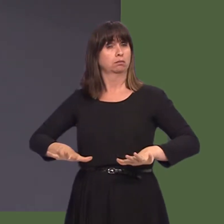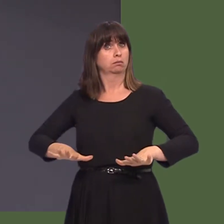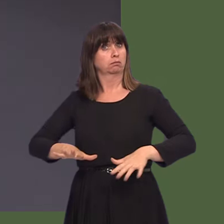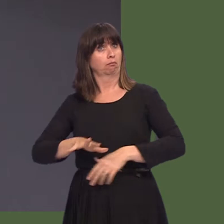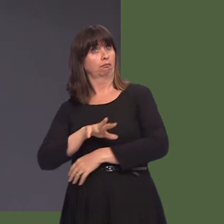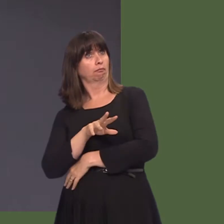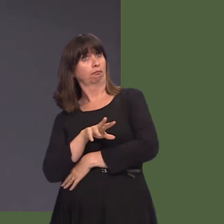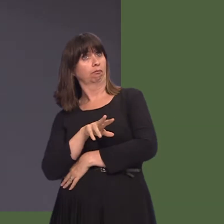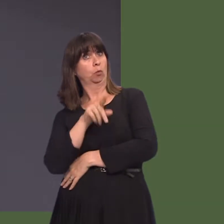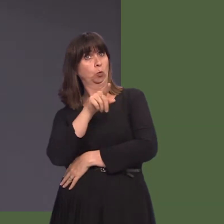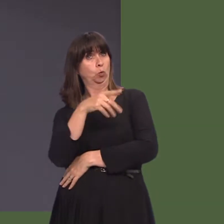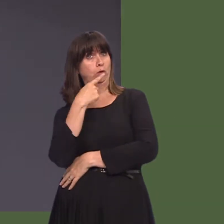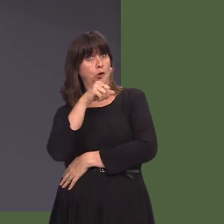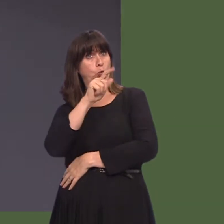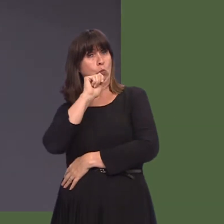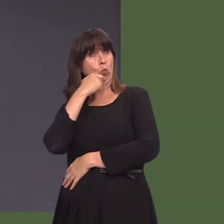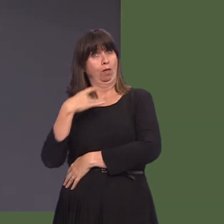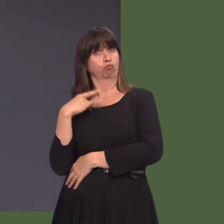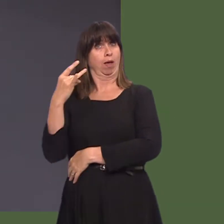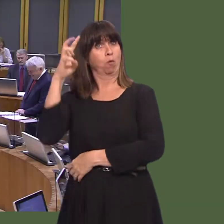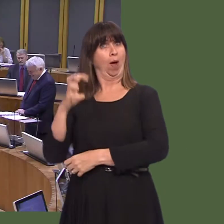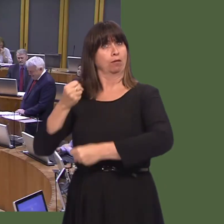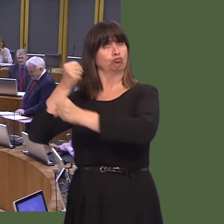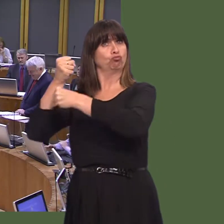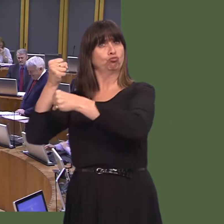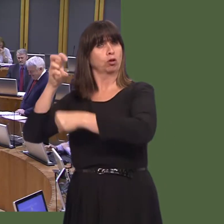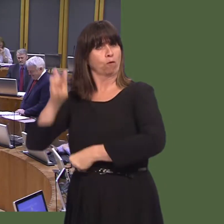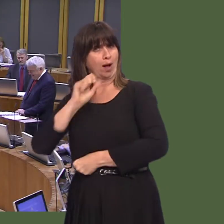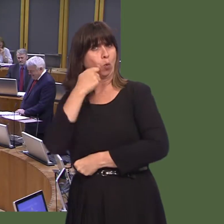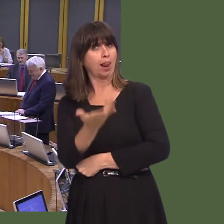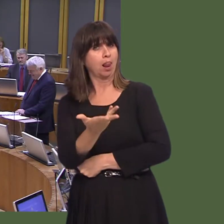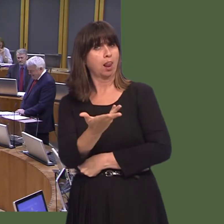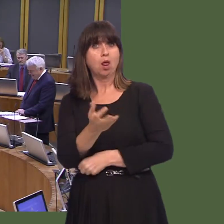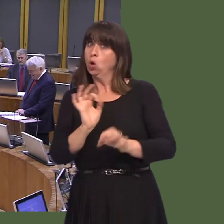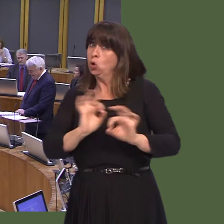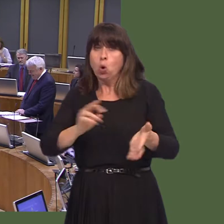who stood on a promise of standing up for Wales, but if you have no plan for the NHS,